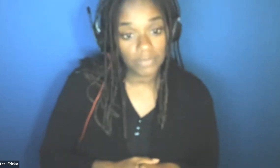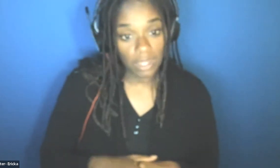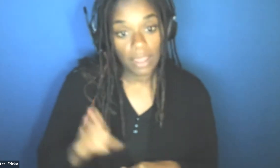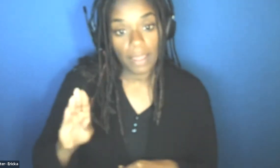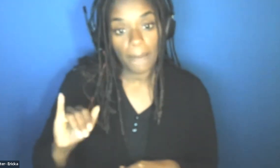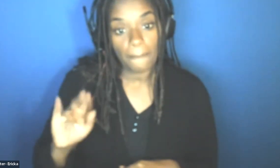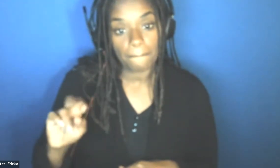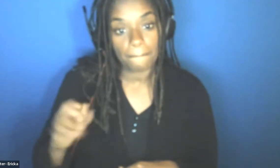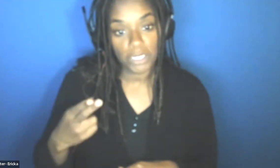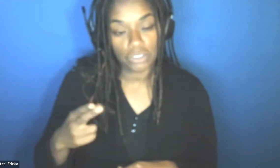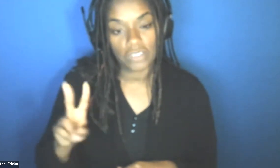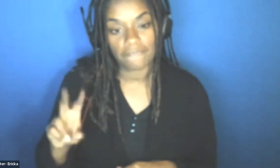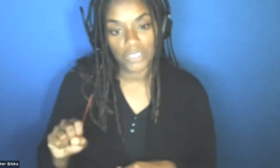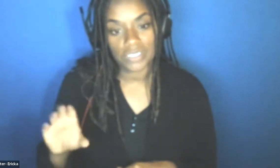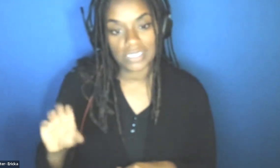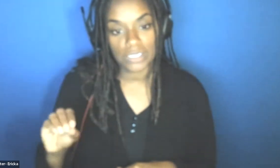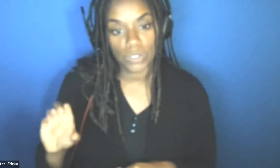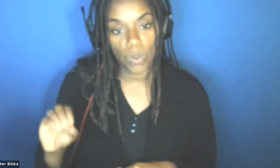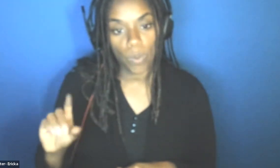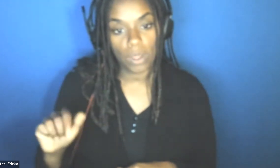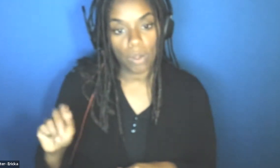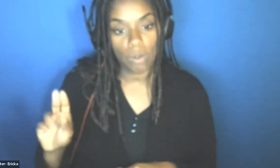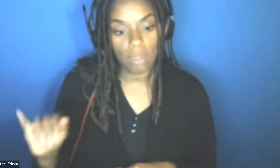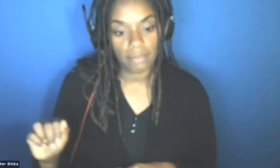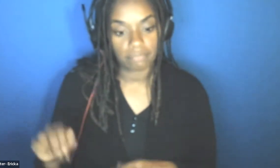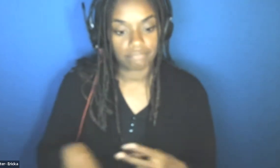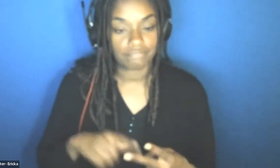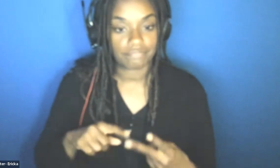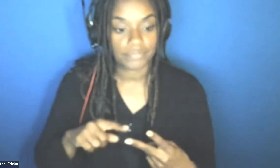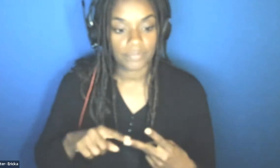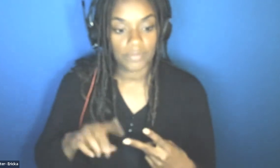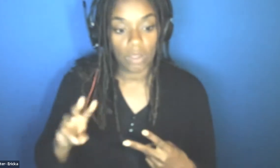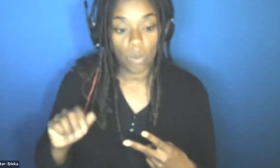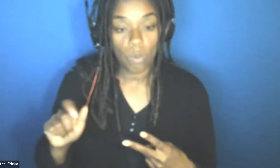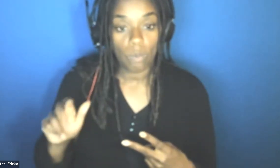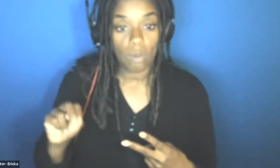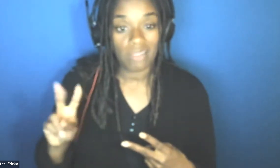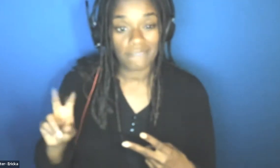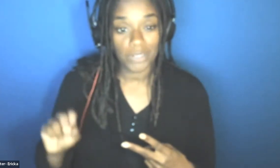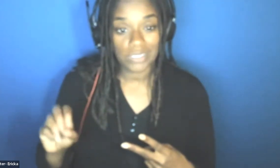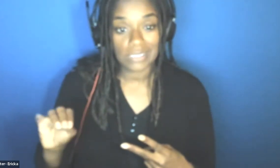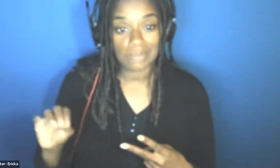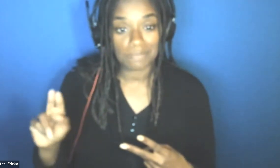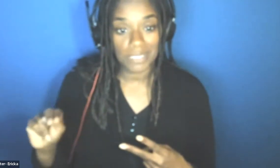However, we need to keep in mind that other circuits are reluctant to designate alcoholism as a covered disability and they urge a case-by-case evaluation to determine the existence of a major life impairment being impacted by the alcoholism.